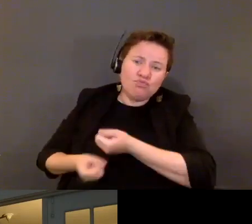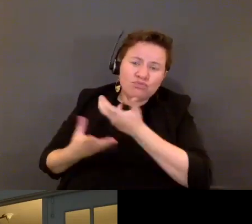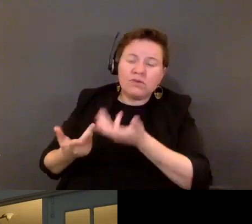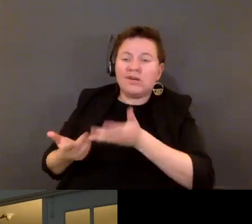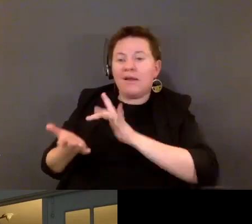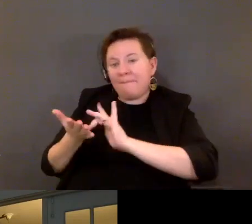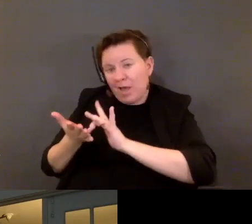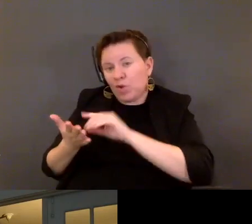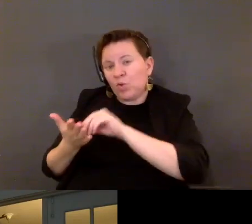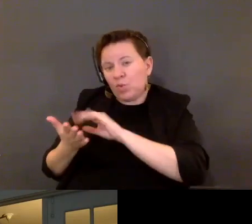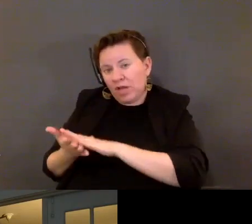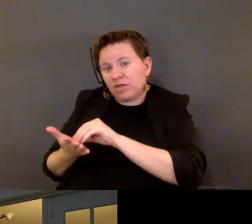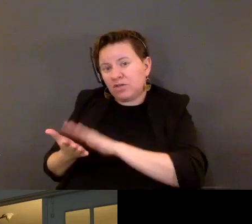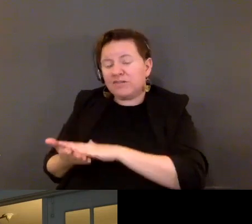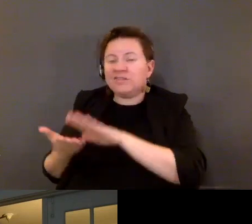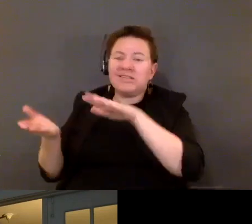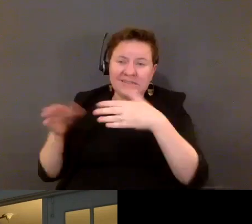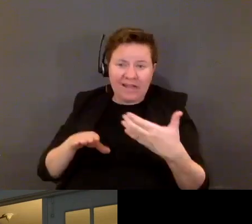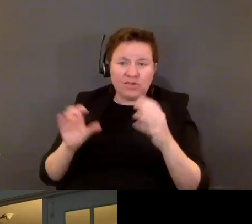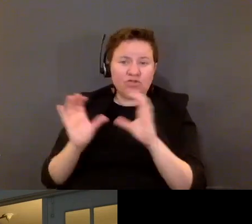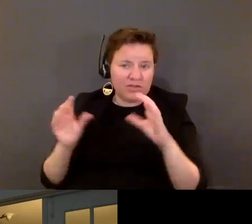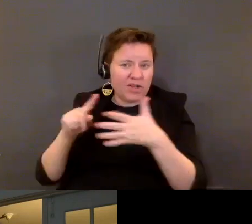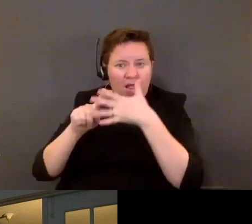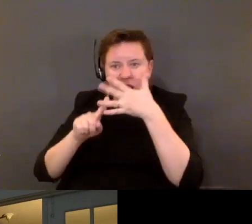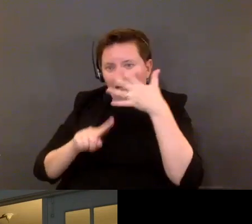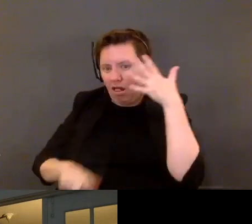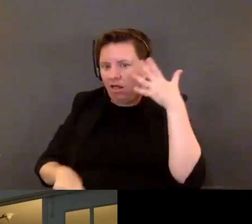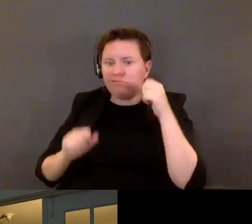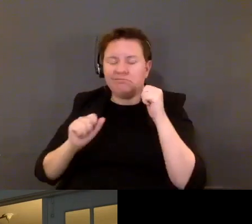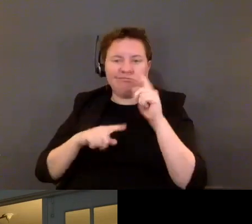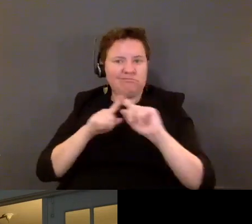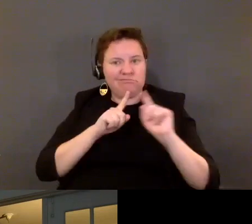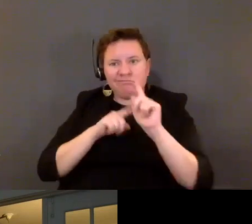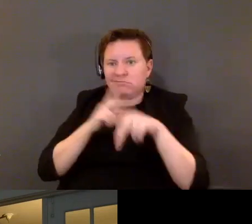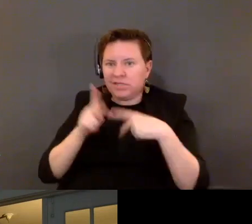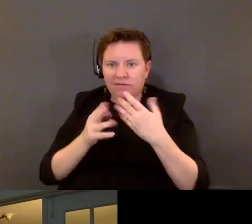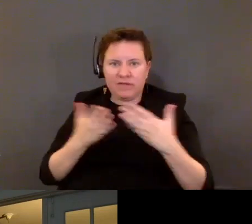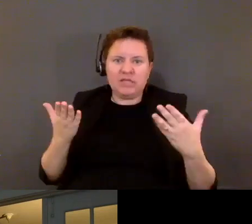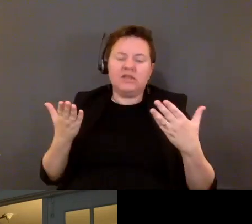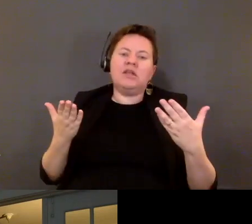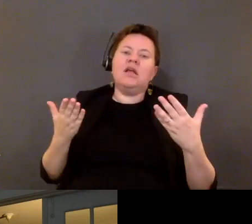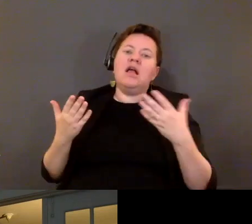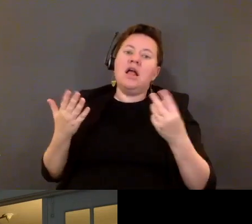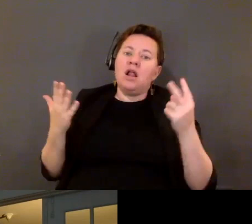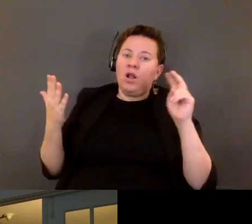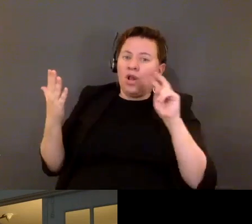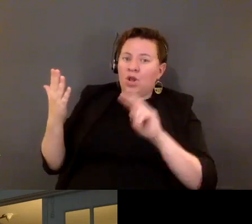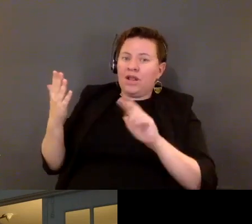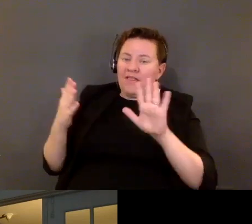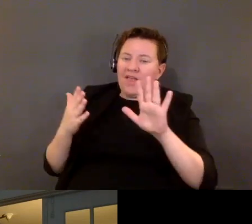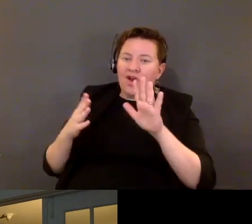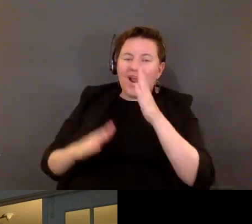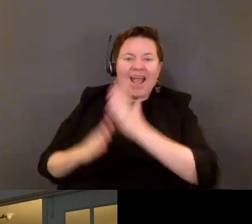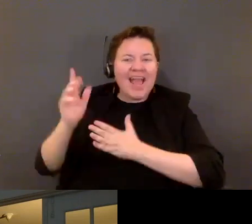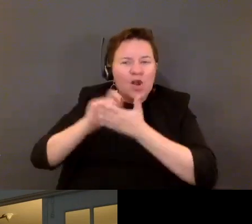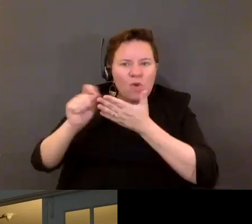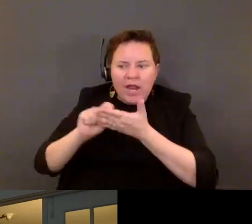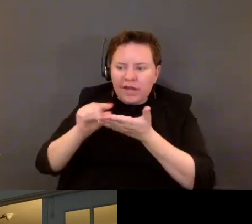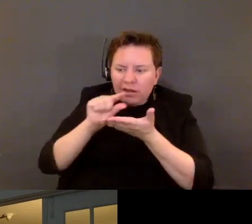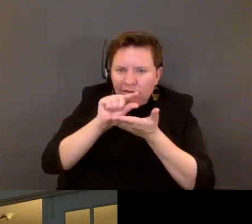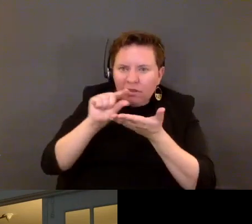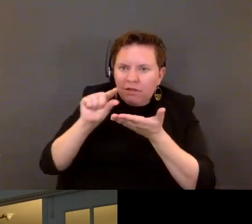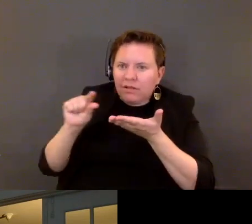records death certificates all kinds of stuff and looking at their handwriting um i mean